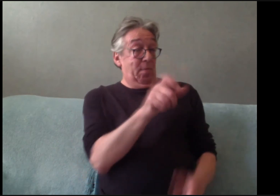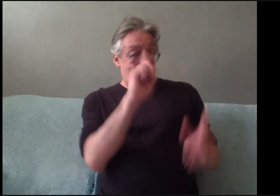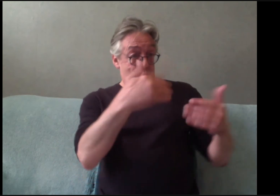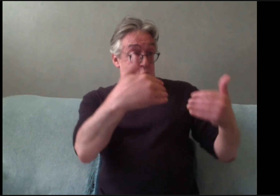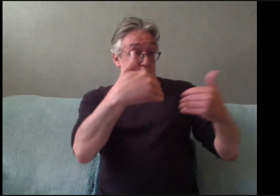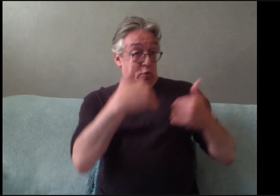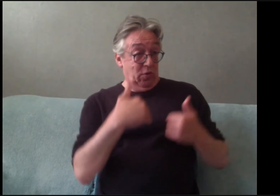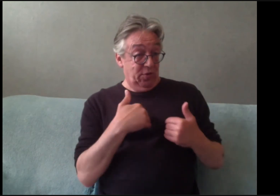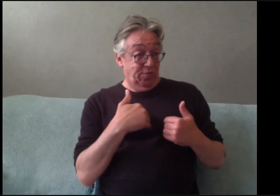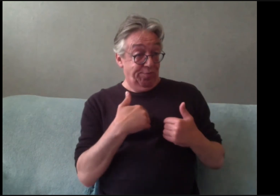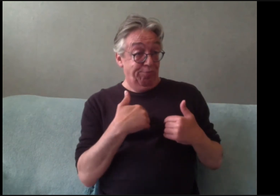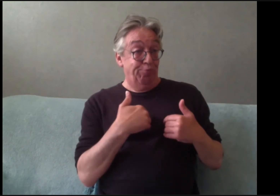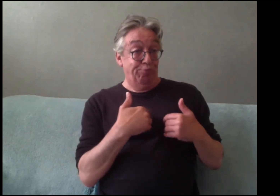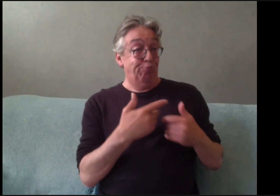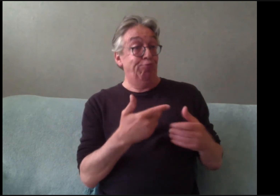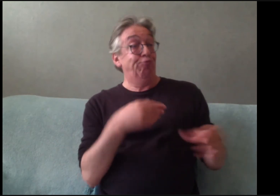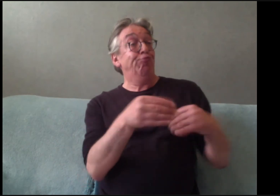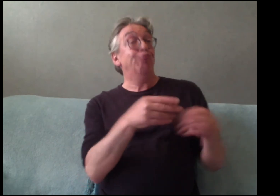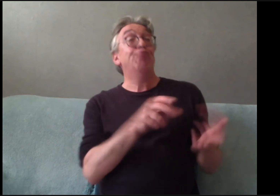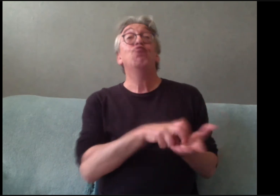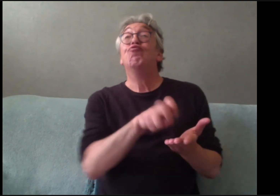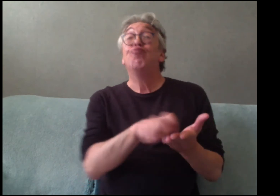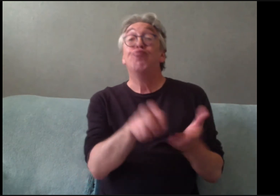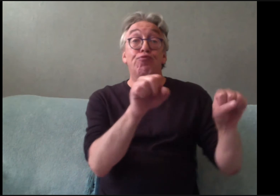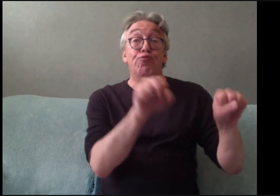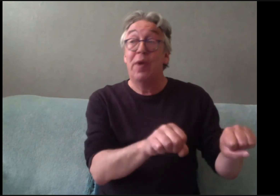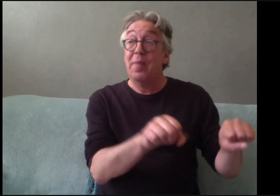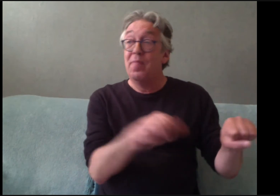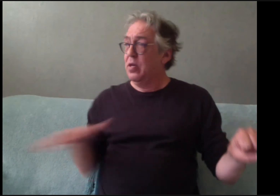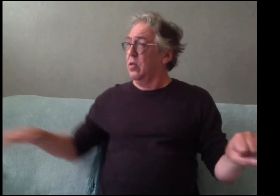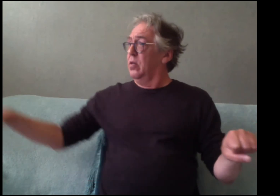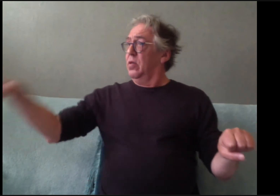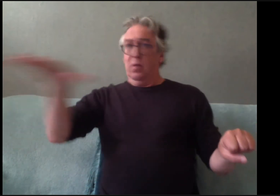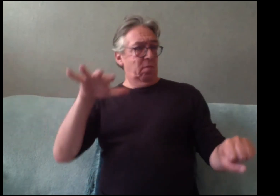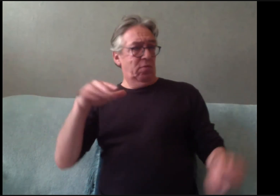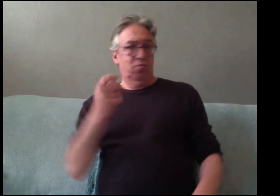so our members have highlighted the need for clear guidance